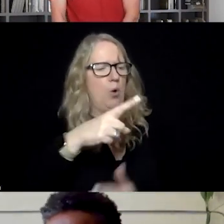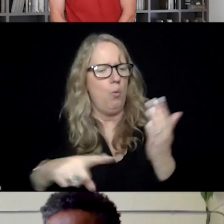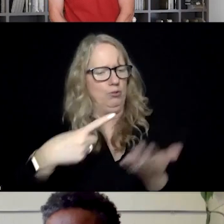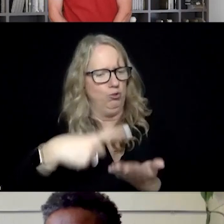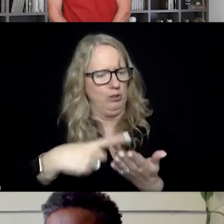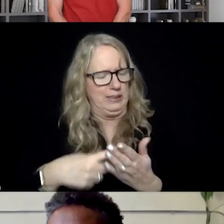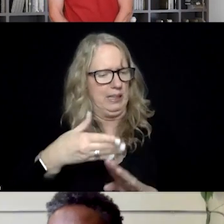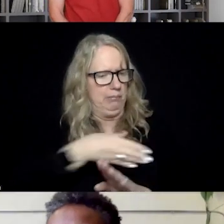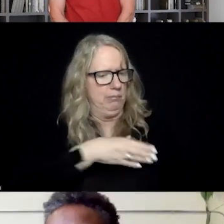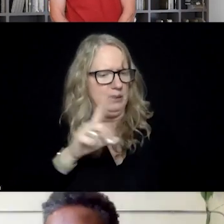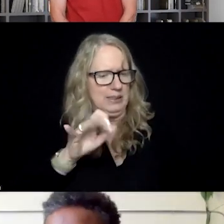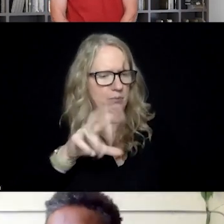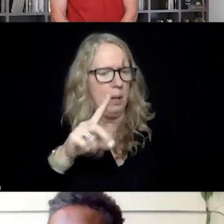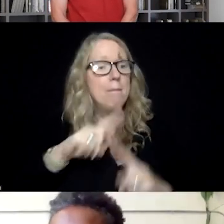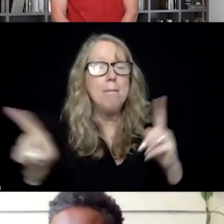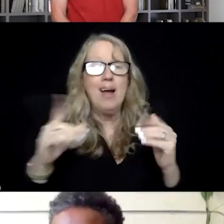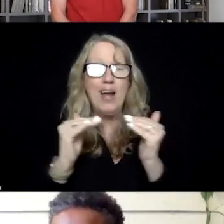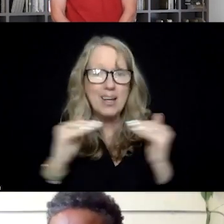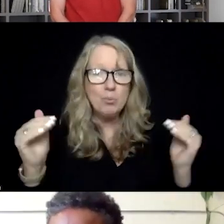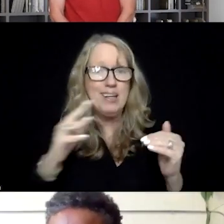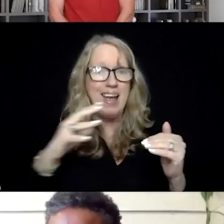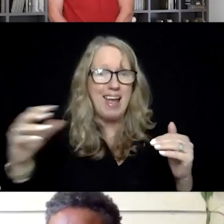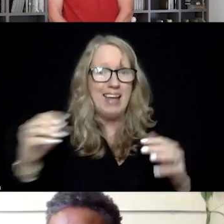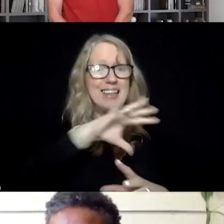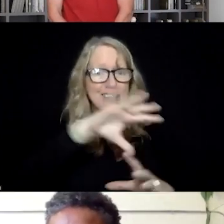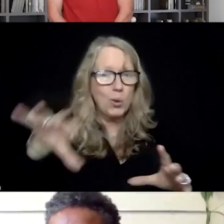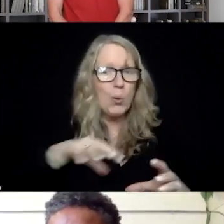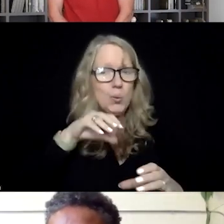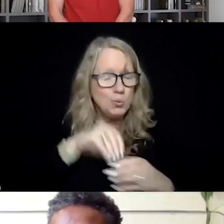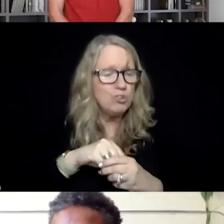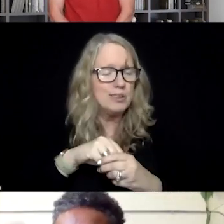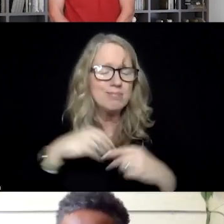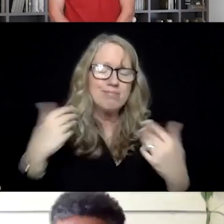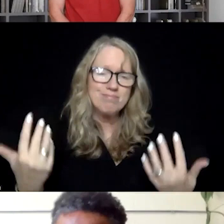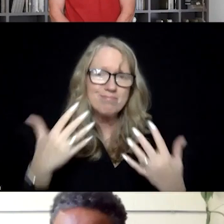ABOUT EQUITY AND INCLUSION. UNFORTUNATELY, IN COMMUNITIES